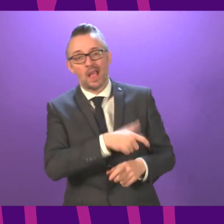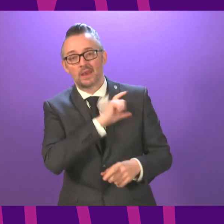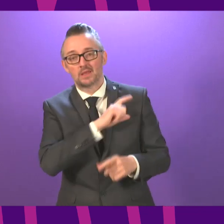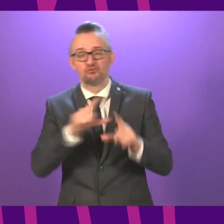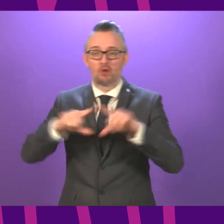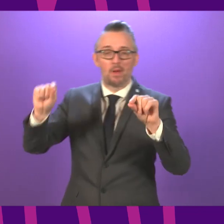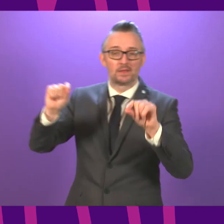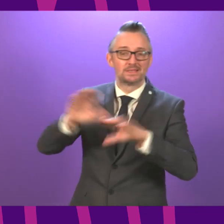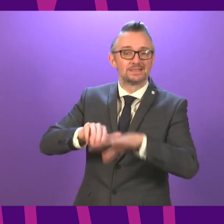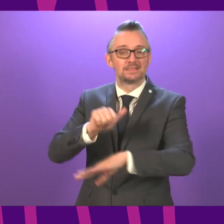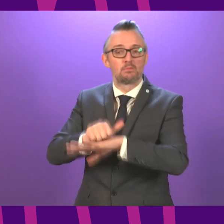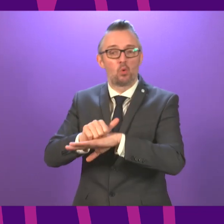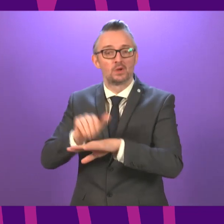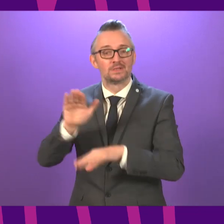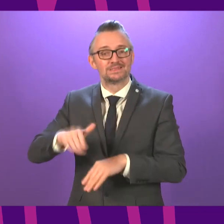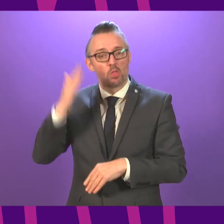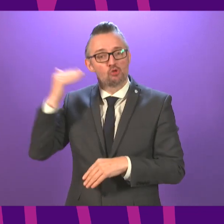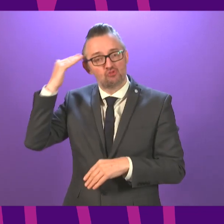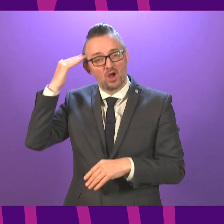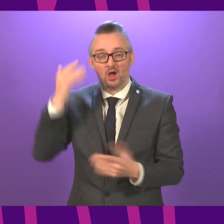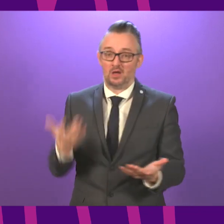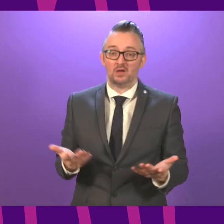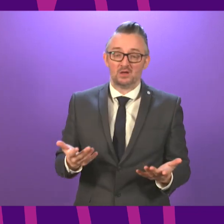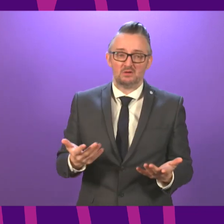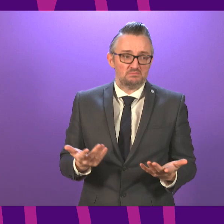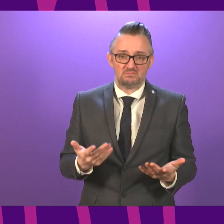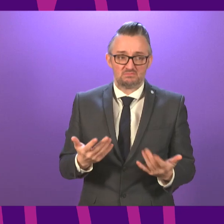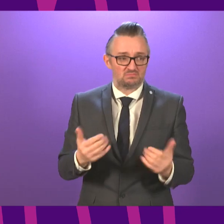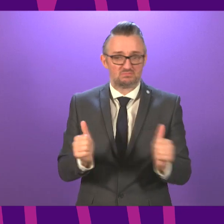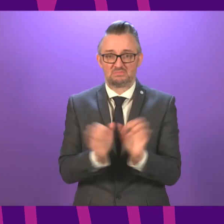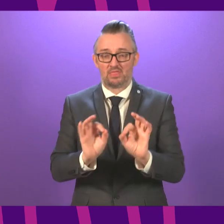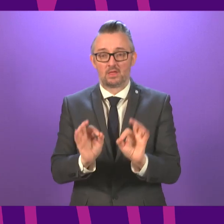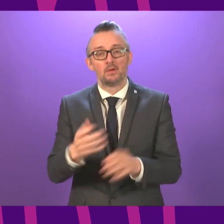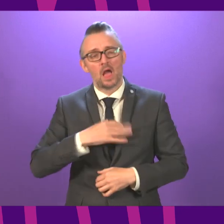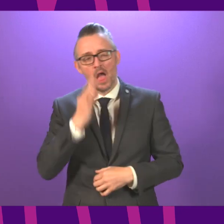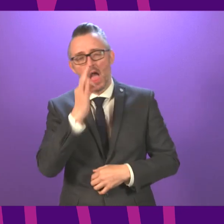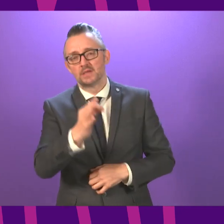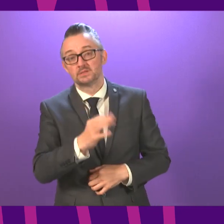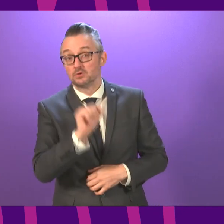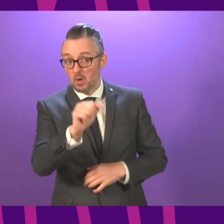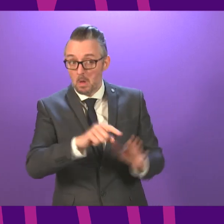Is it the cabinet secretary’s policy to force fishing communities to return to